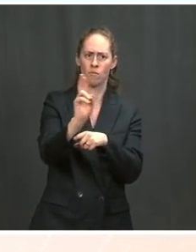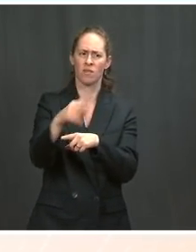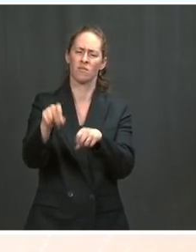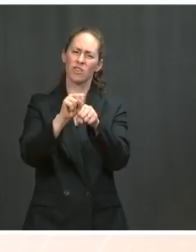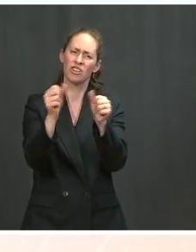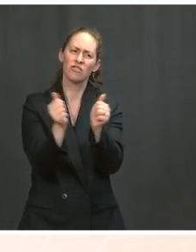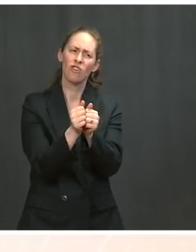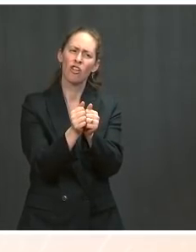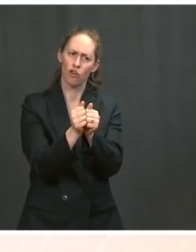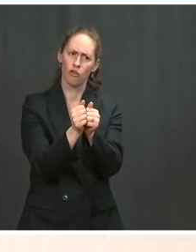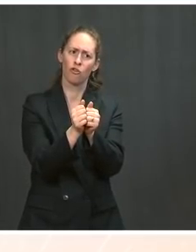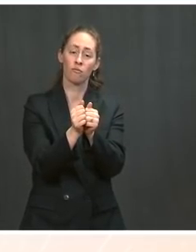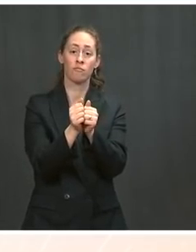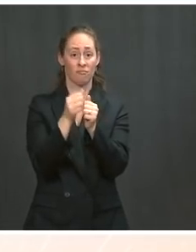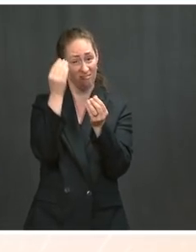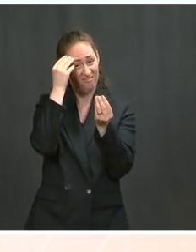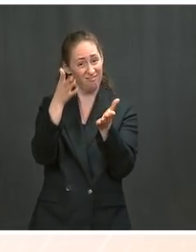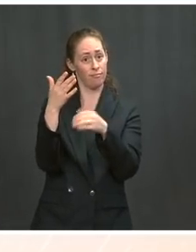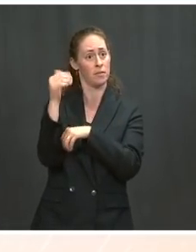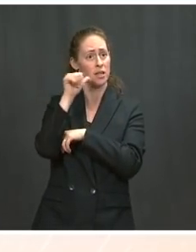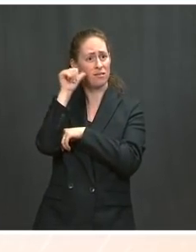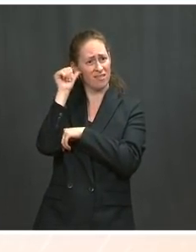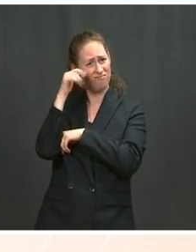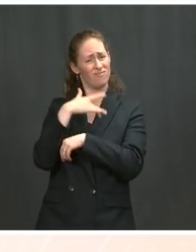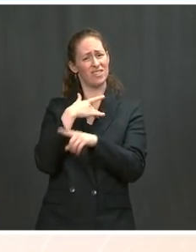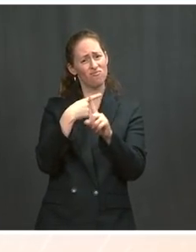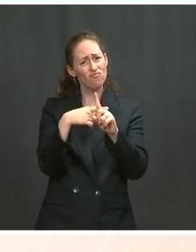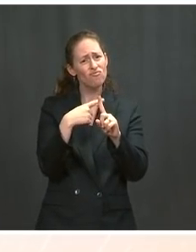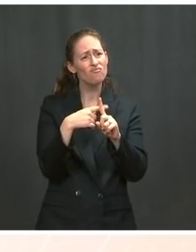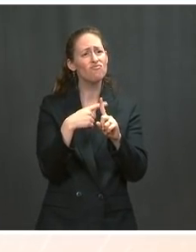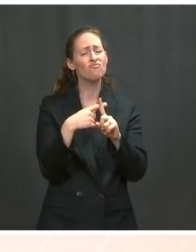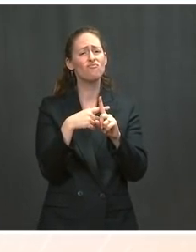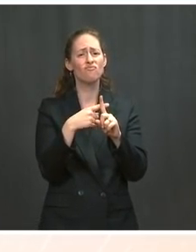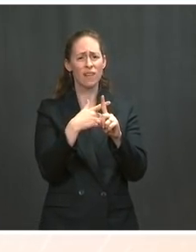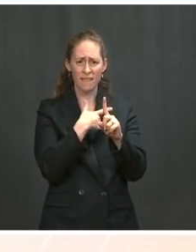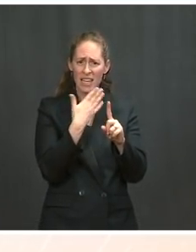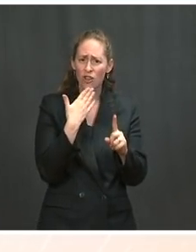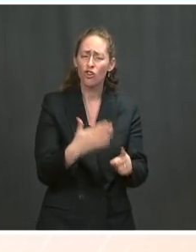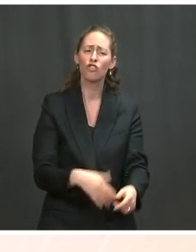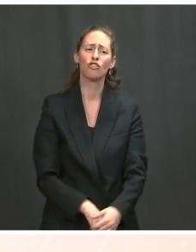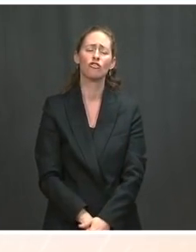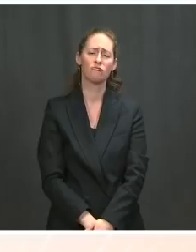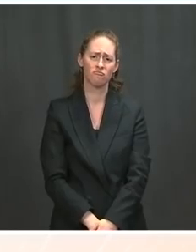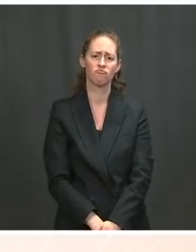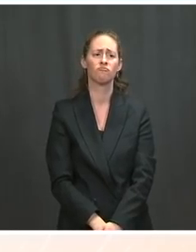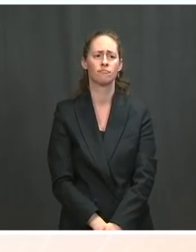And obviously he's going to sit down, or is sitting down shortly -- you'll know -- with -- with leaders here.